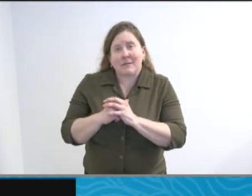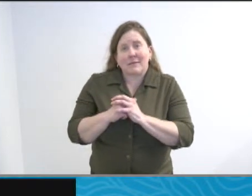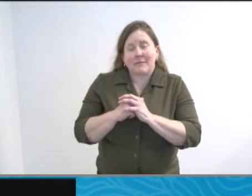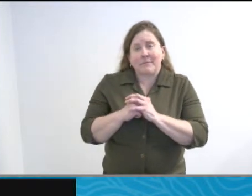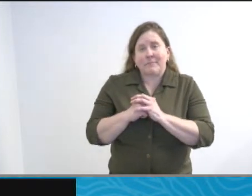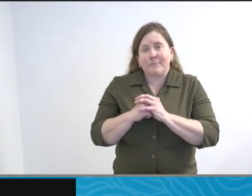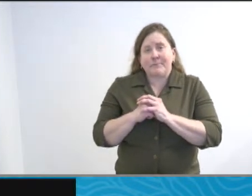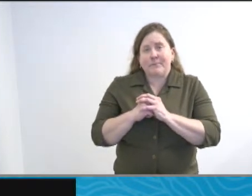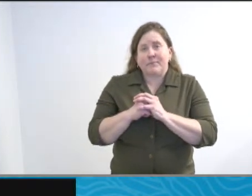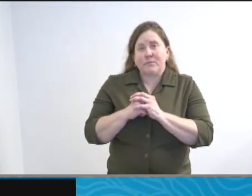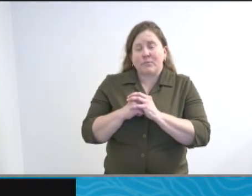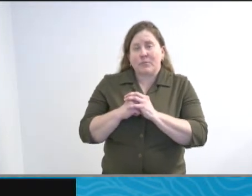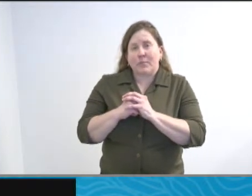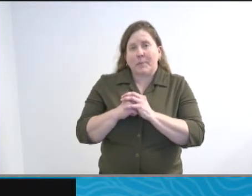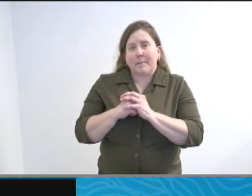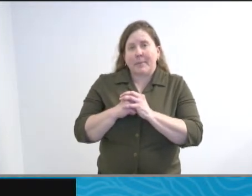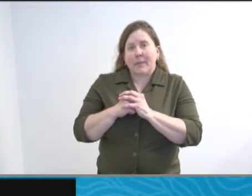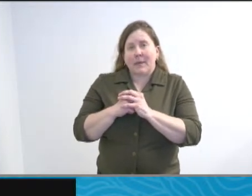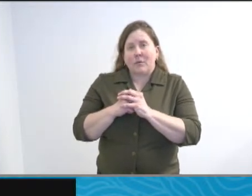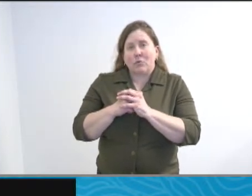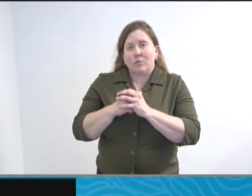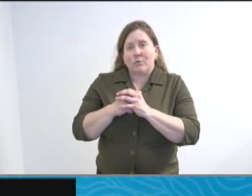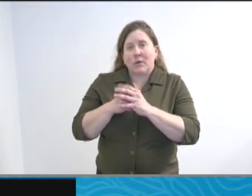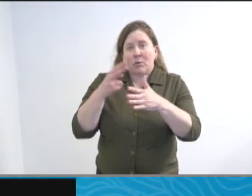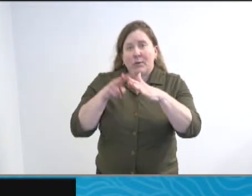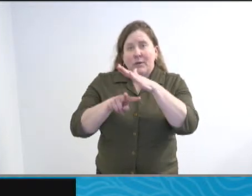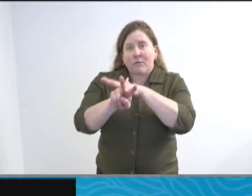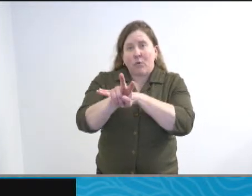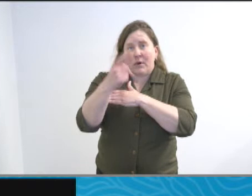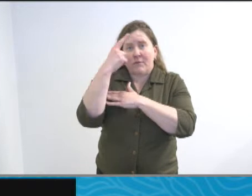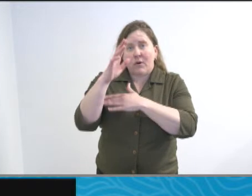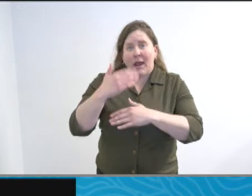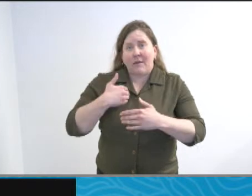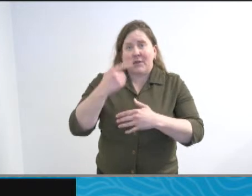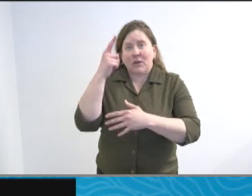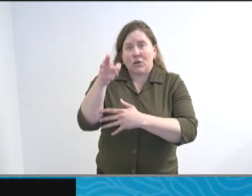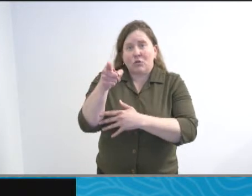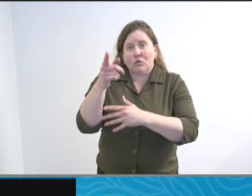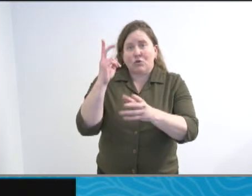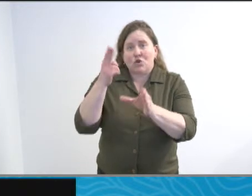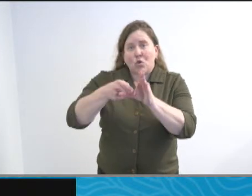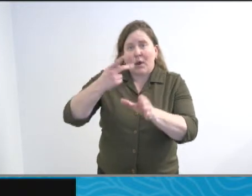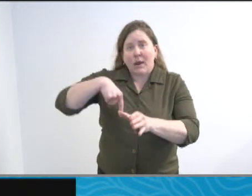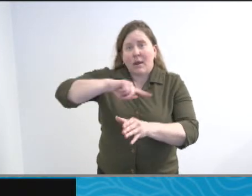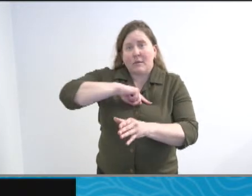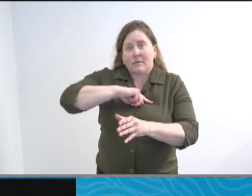to having you join us in the coming school year as well. So our meeting will be about